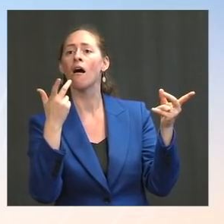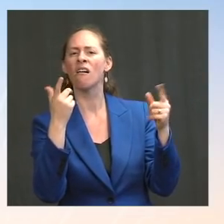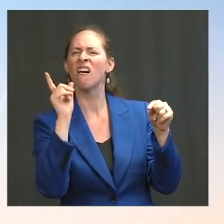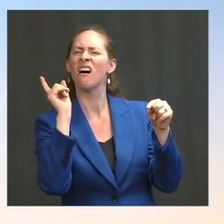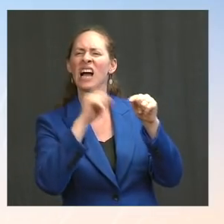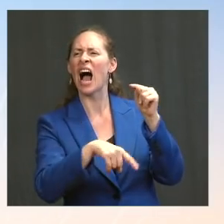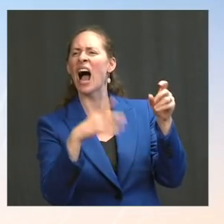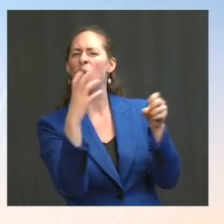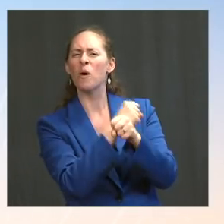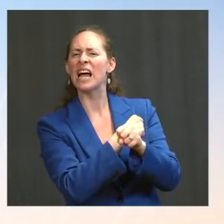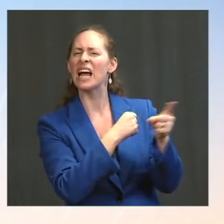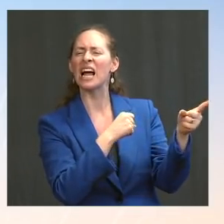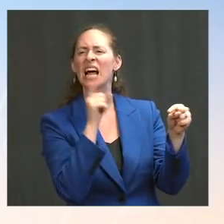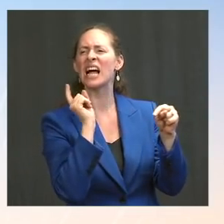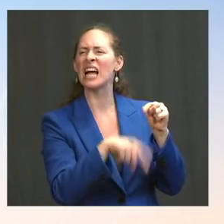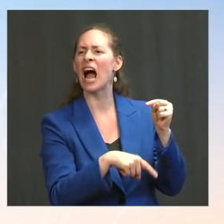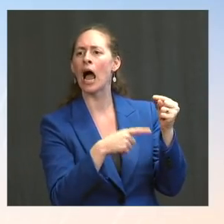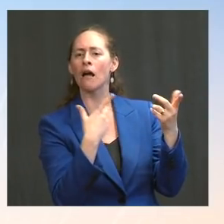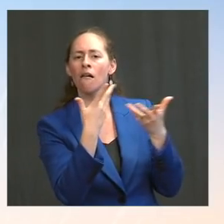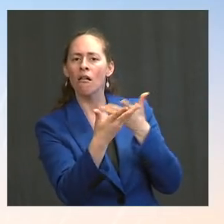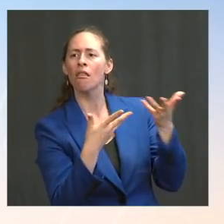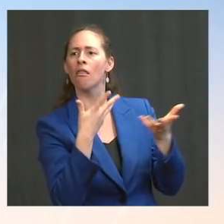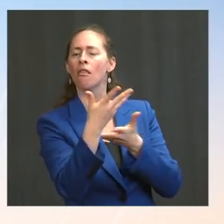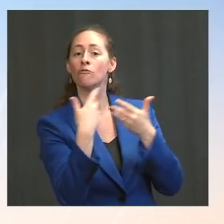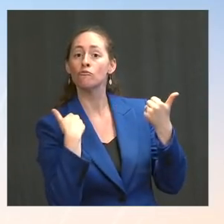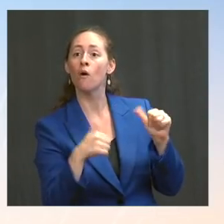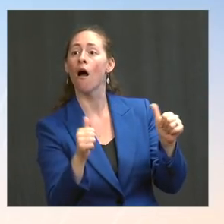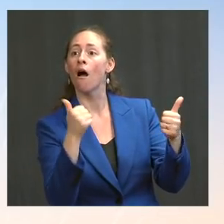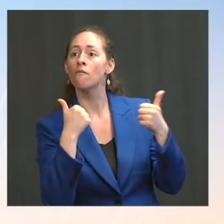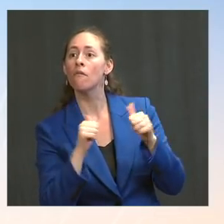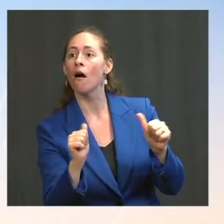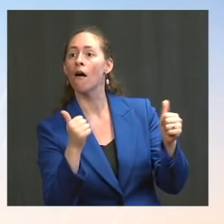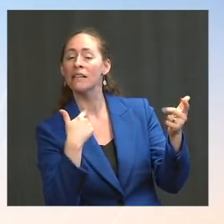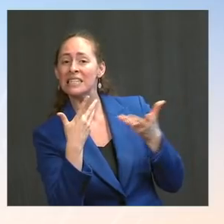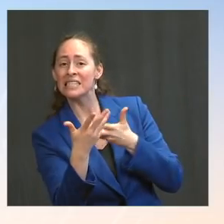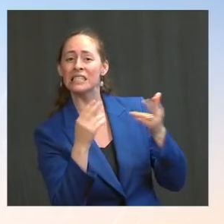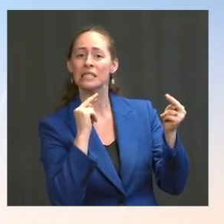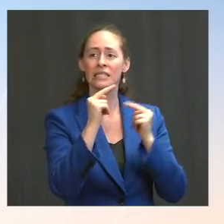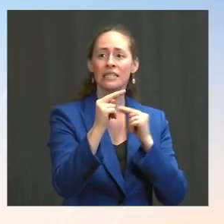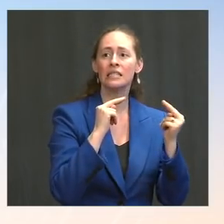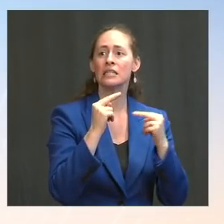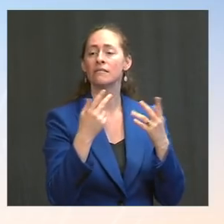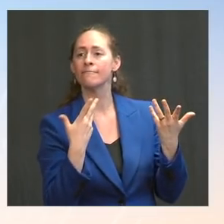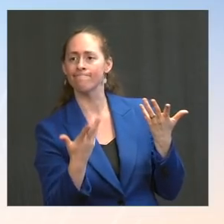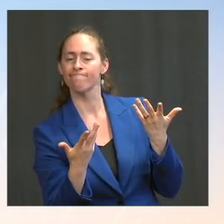has long felt, as many Americans have and many leaders have, that the war in Afghanistan was not one